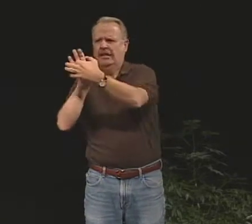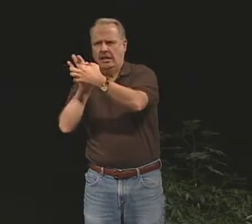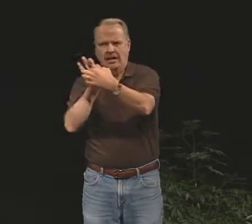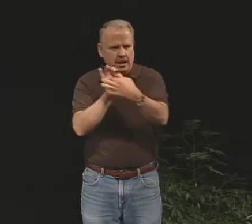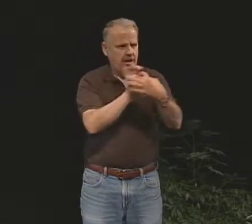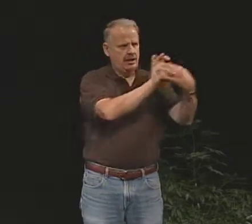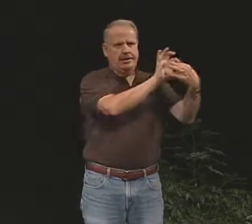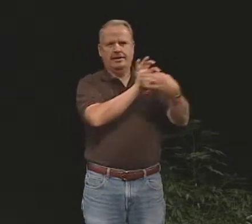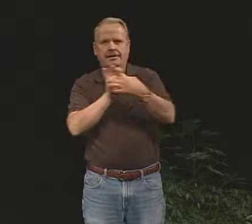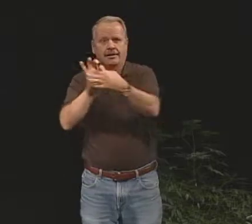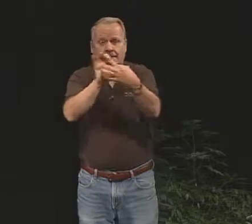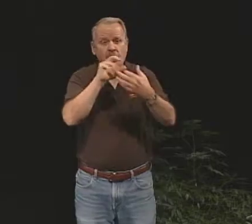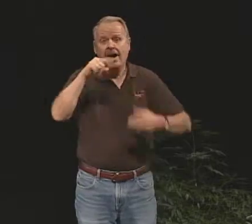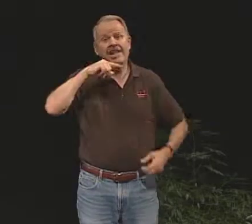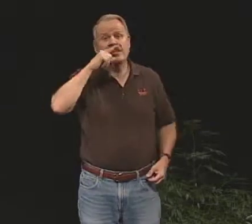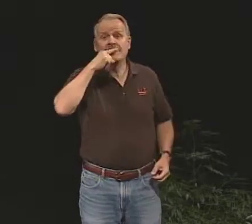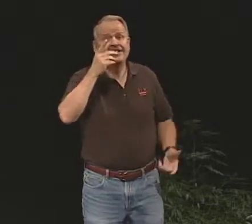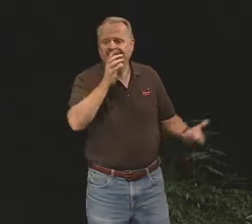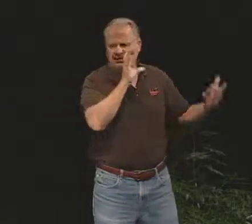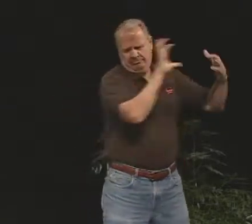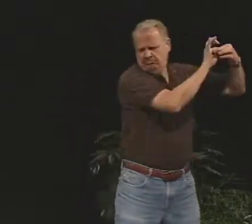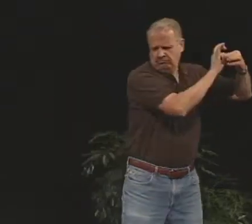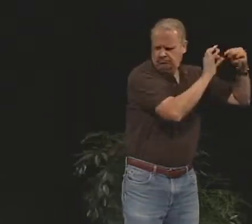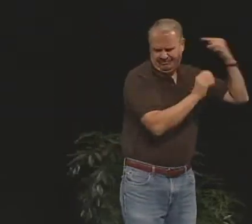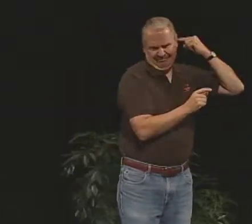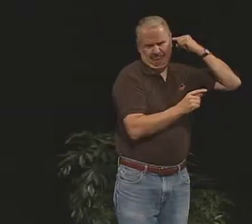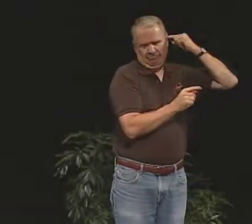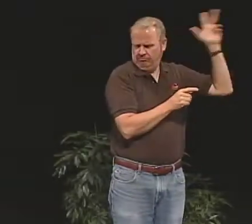what is being presented visually on the blackboard or the smart board.